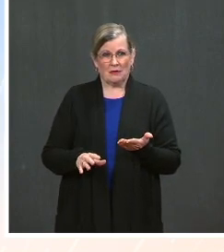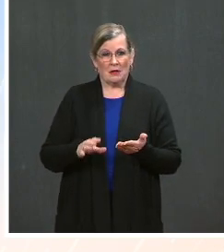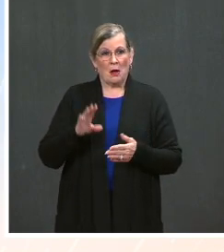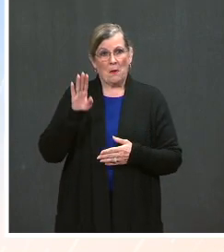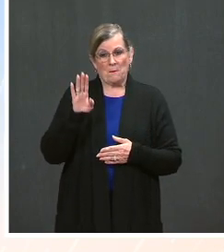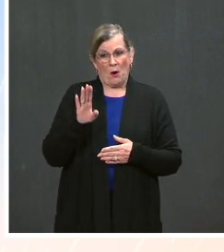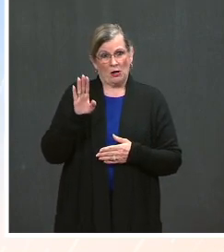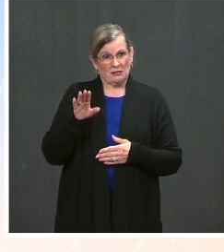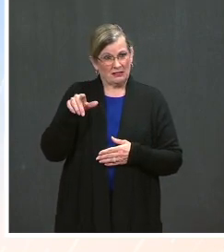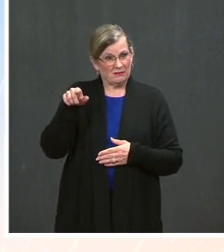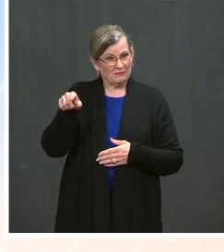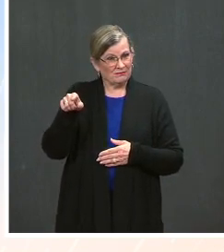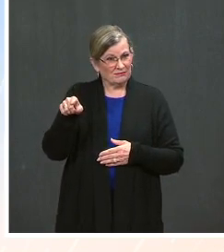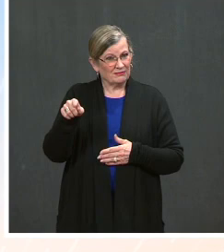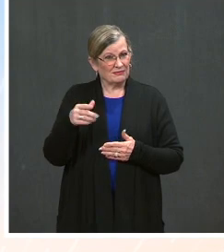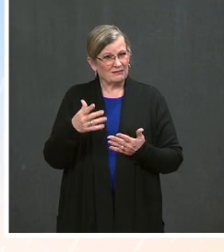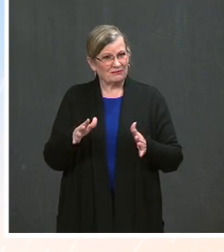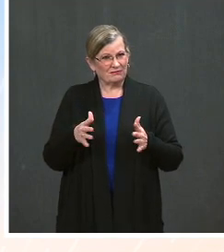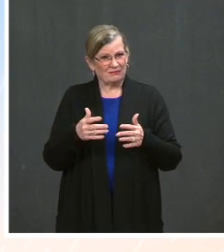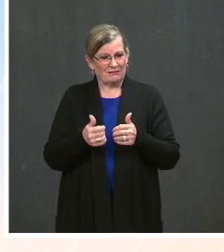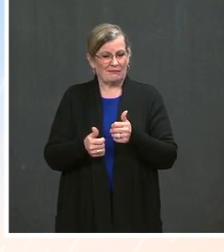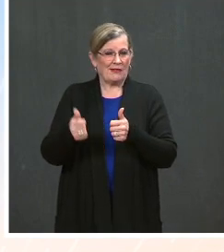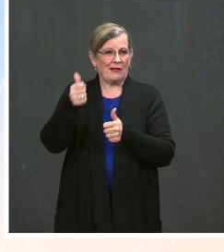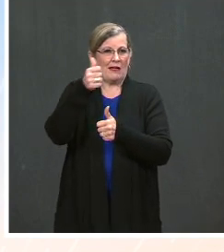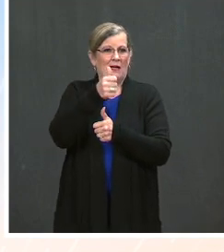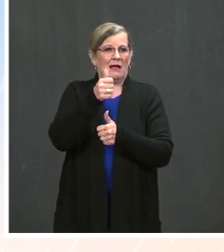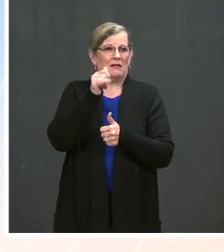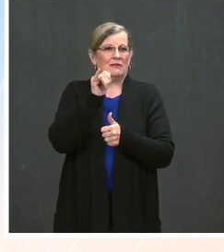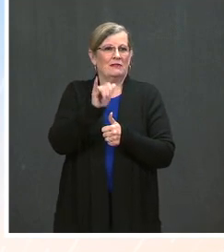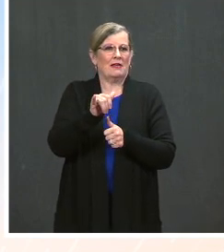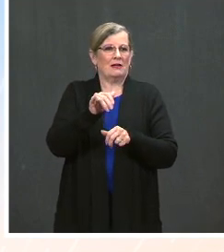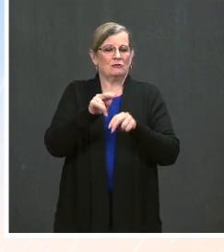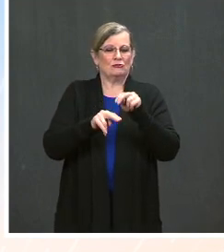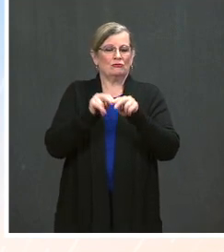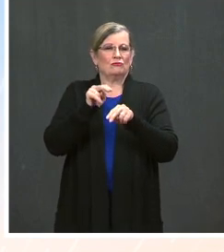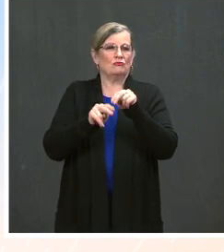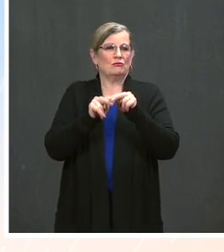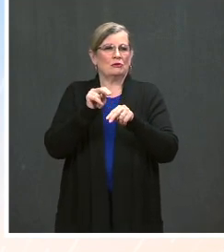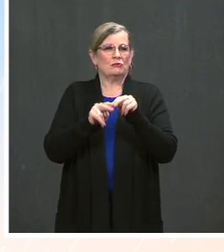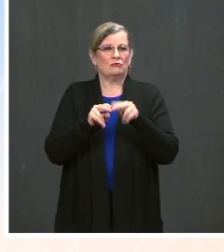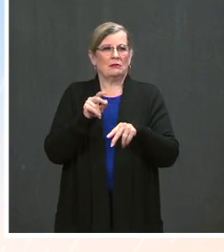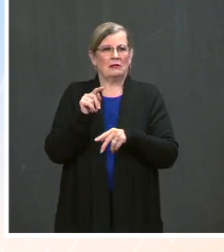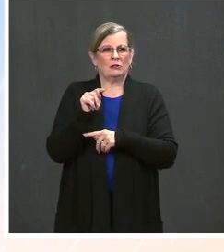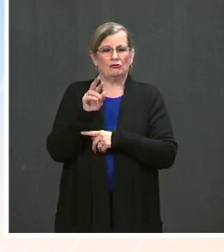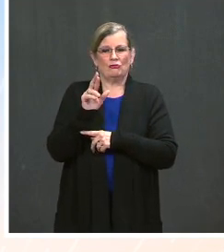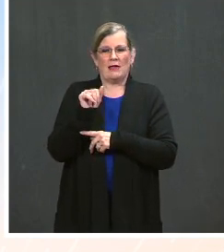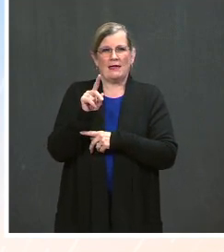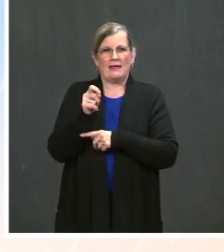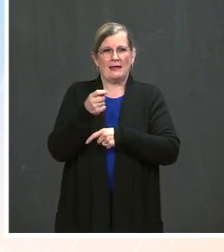and Construction Trades Council from 2011 to 2013. Before serving as mayor, he was a state representative